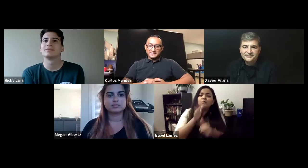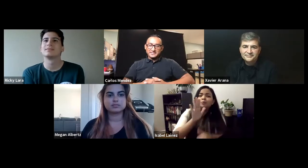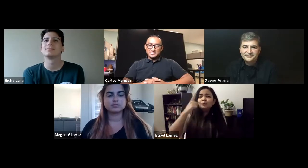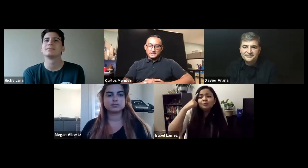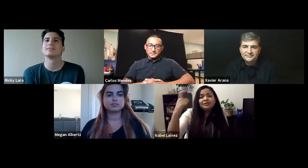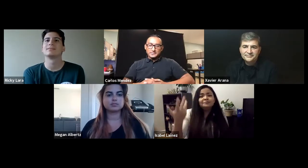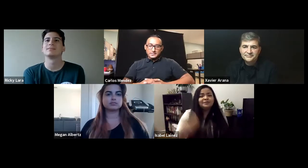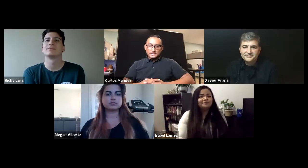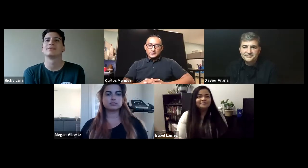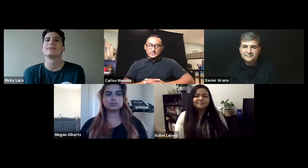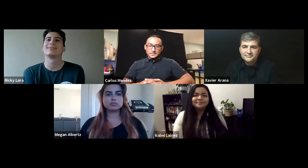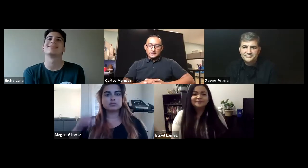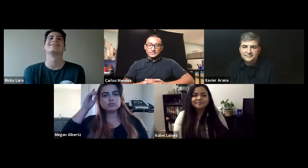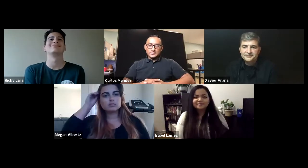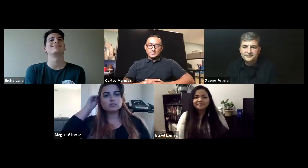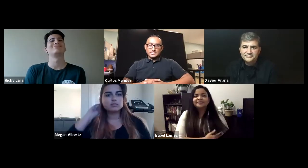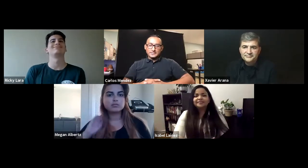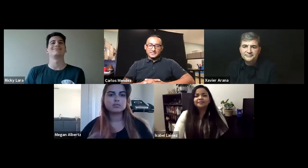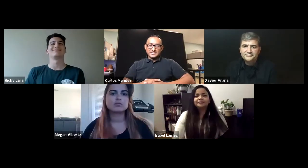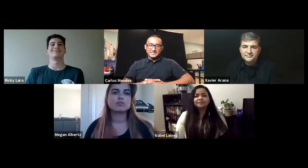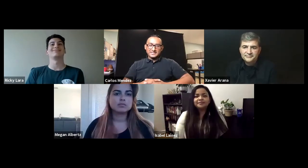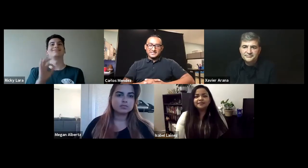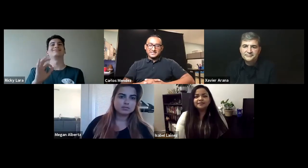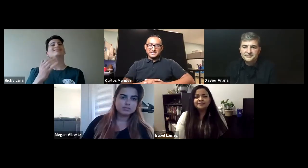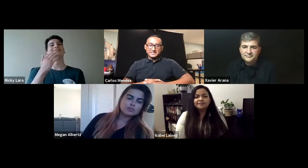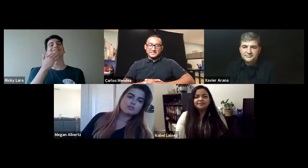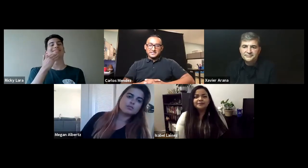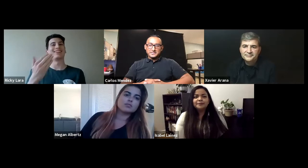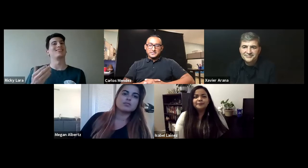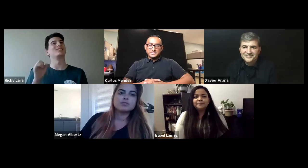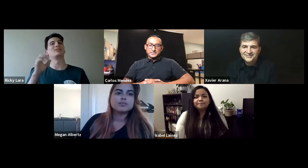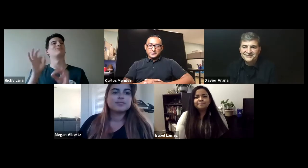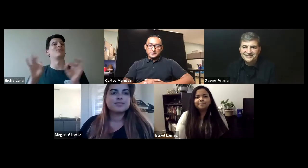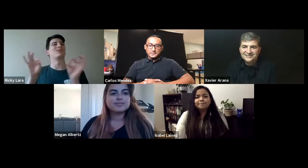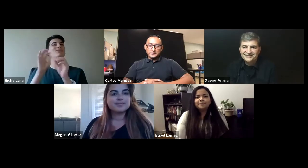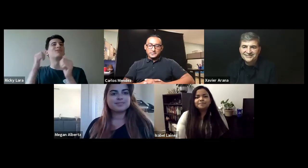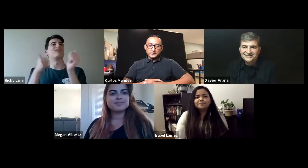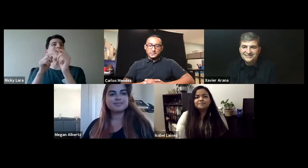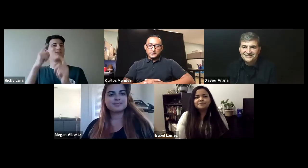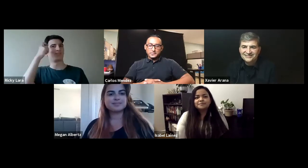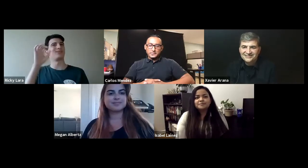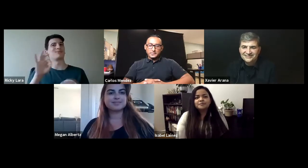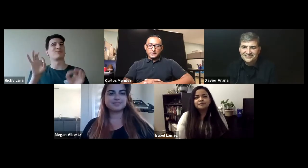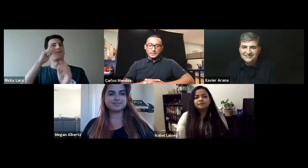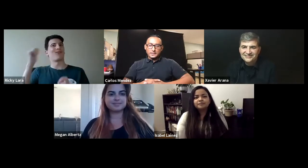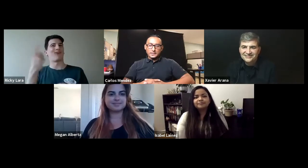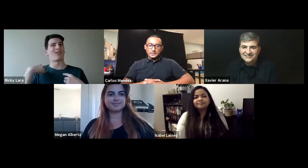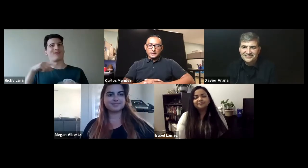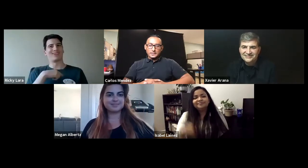to, you know...to know about yourself and follow your dreams. Ricky: Yes, that's very important.